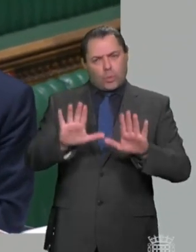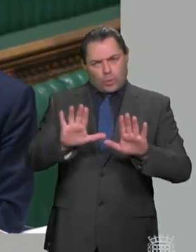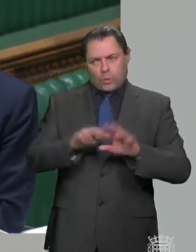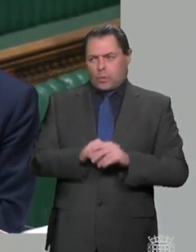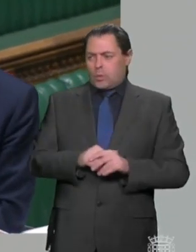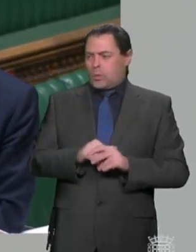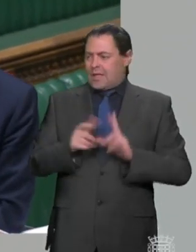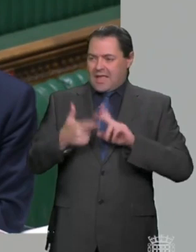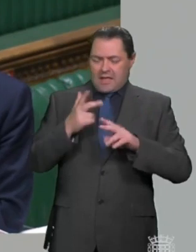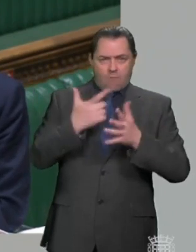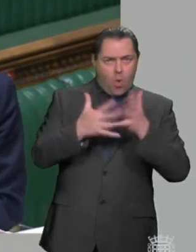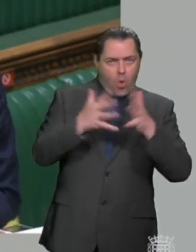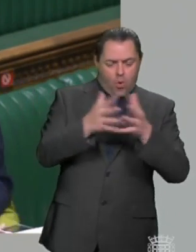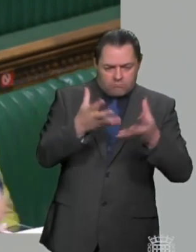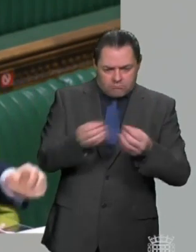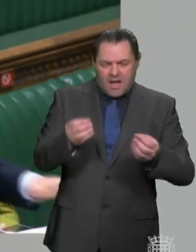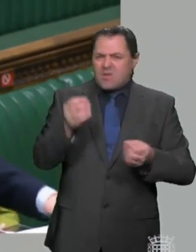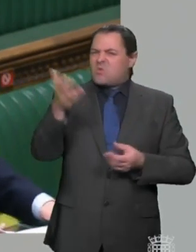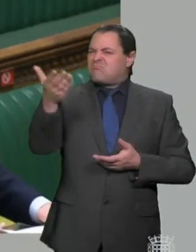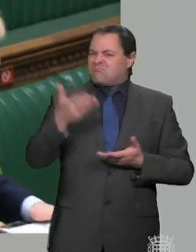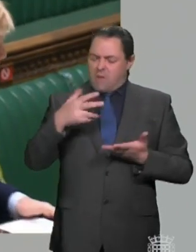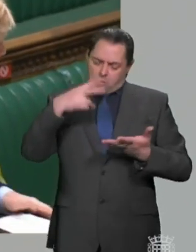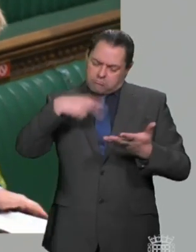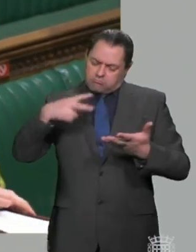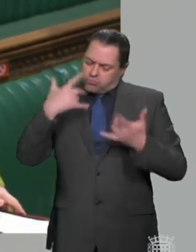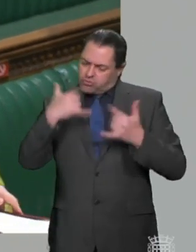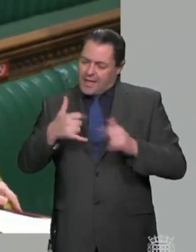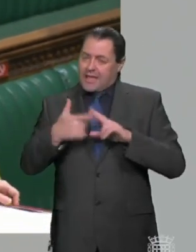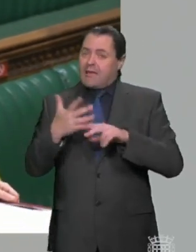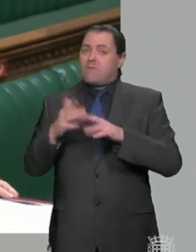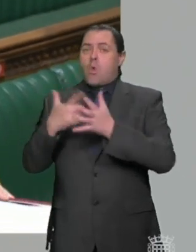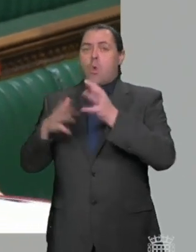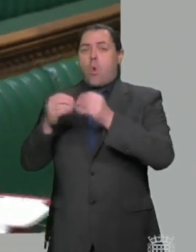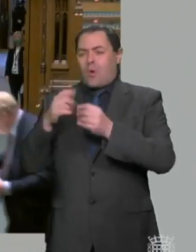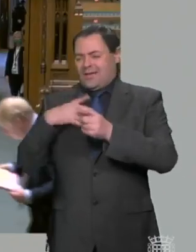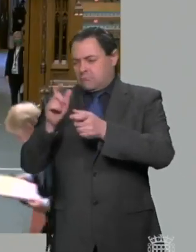gap in the law—I will study his amendment very closely—we will make sure that we remedy it.